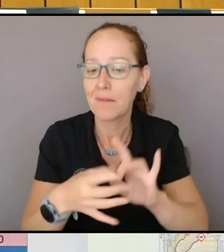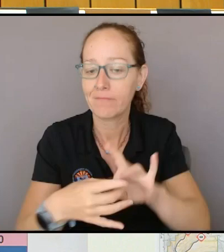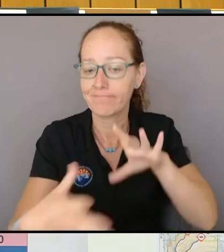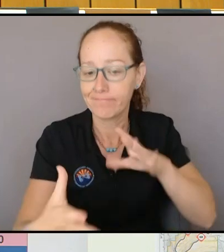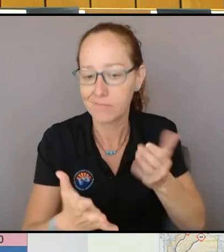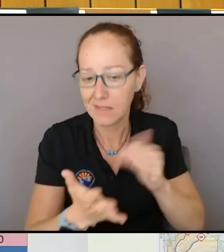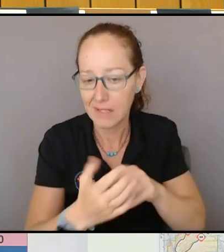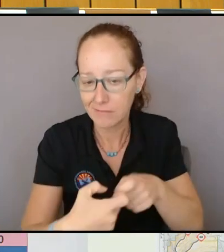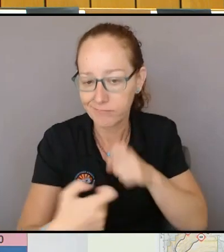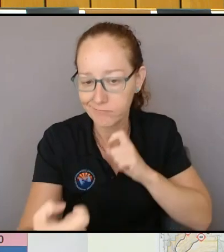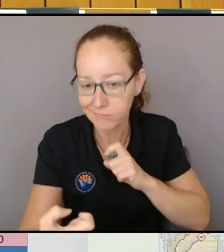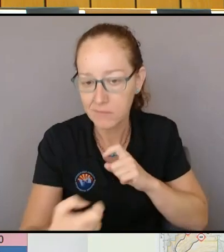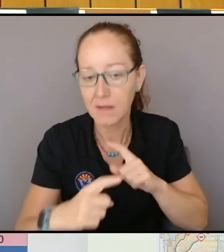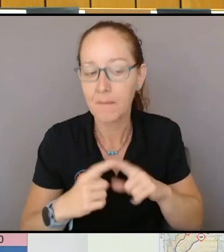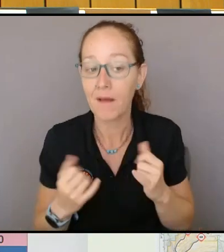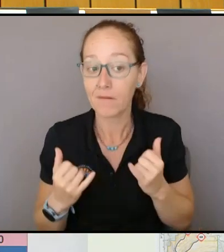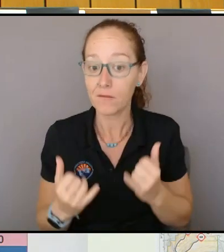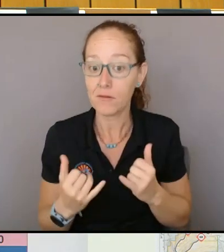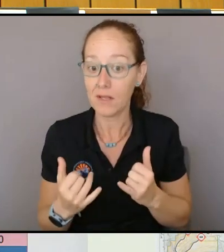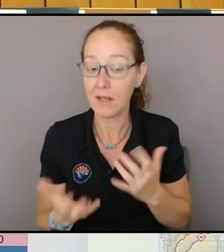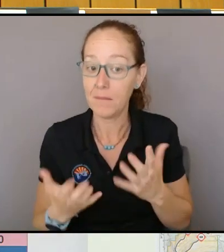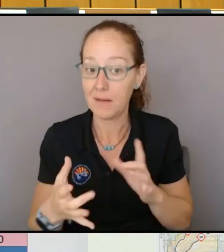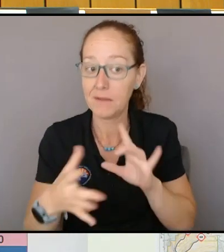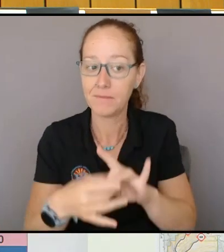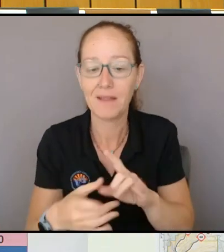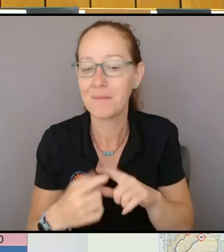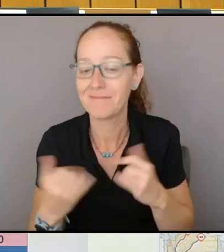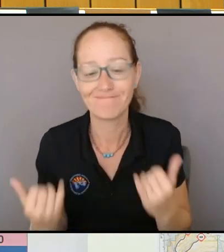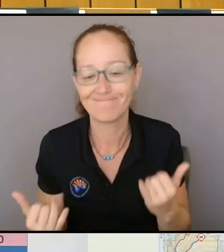want to add one more risk or one more source of complexity.